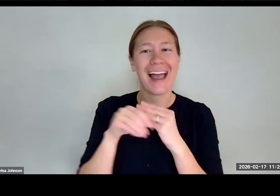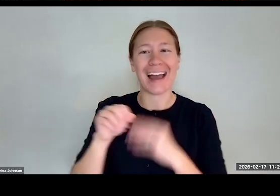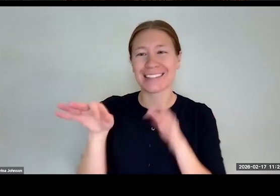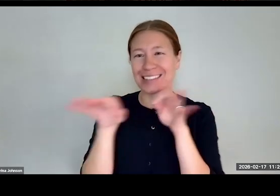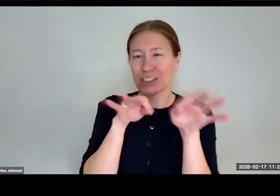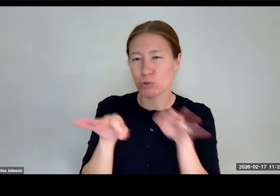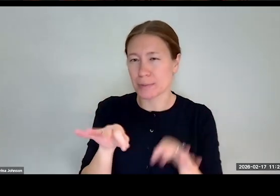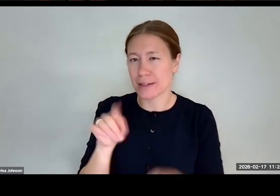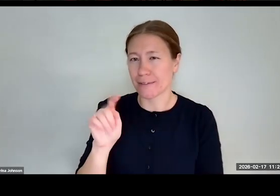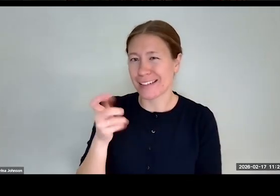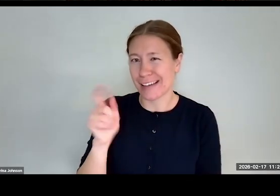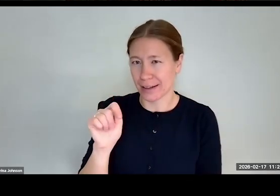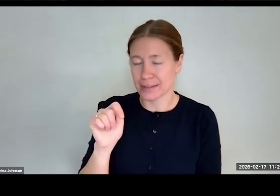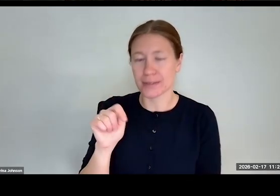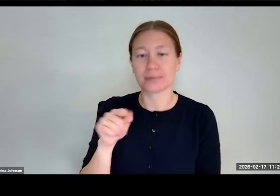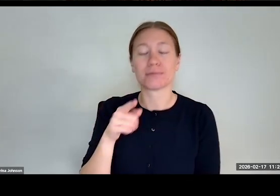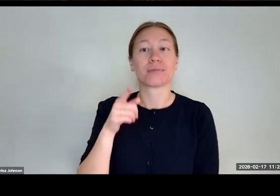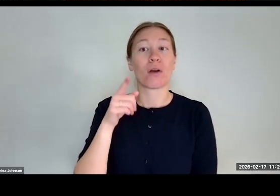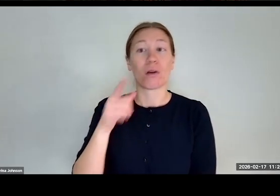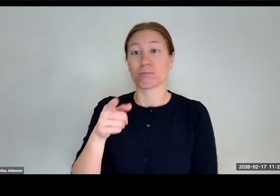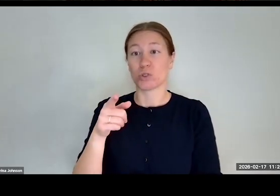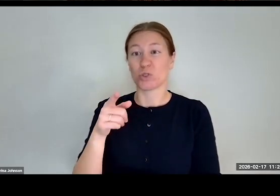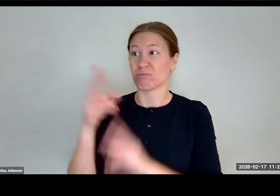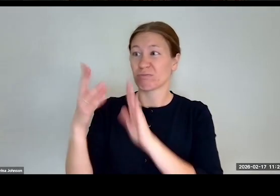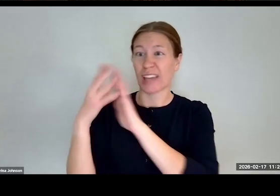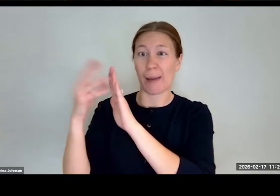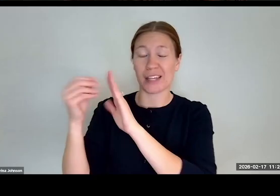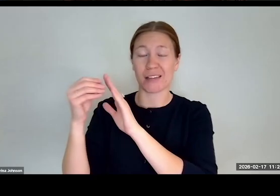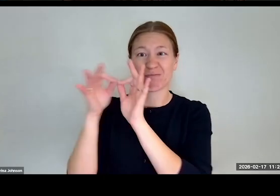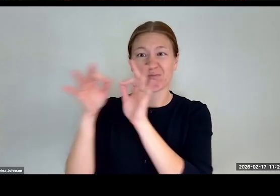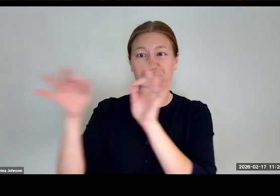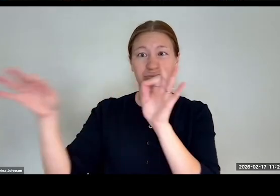So rather than pasting in a long URL, which is that series of letters and numbers